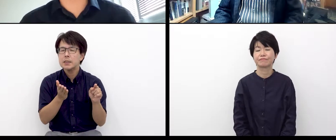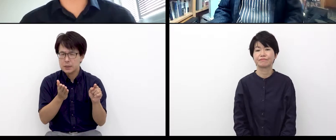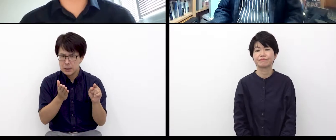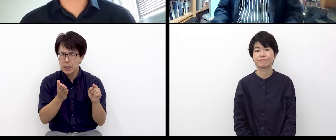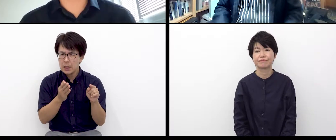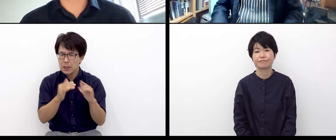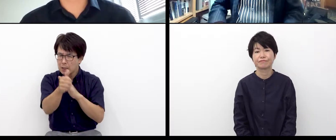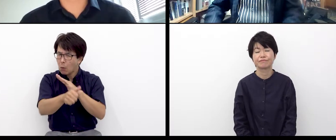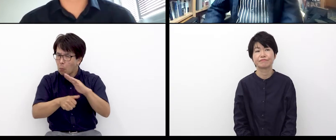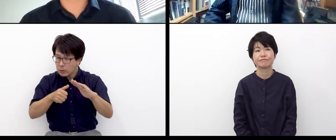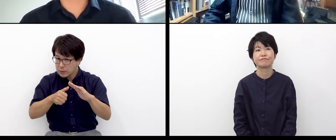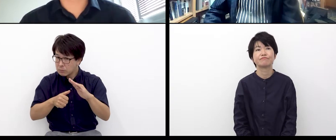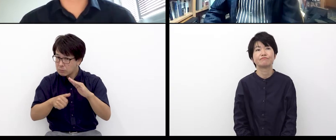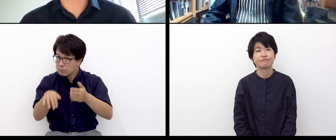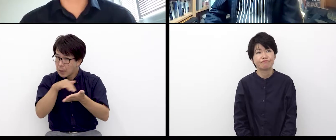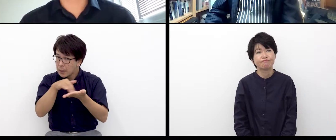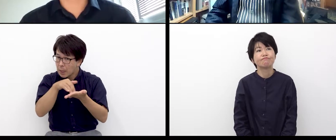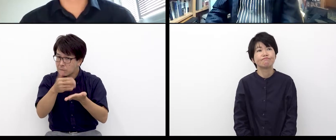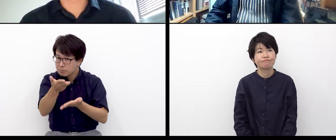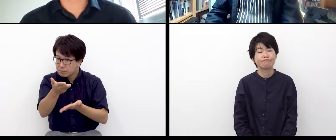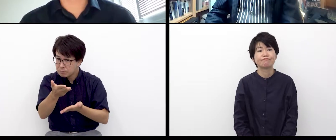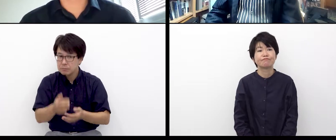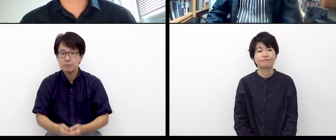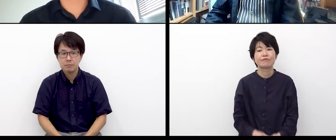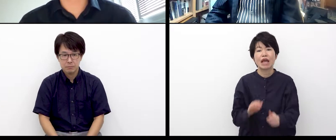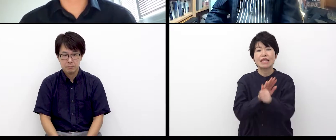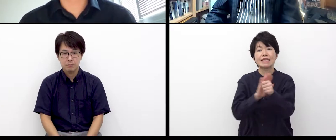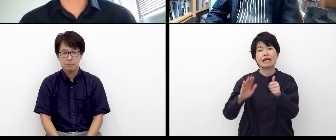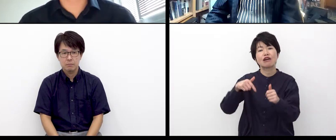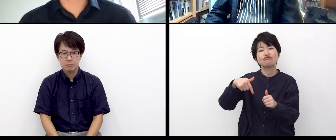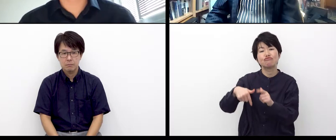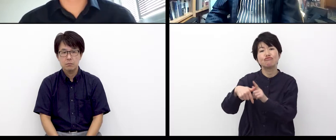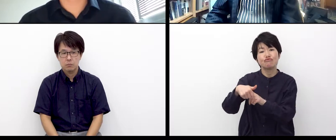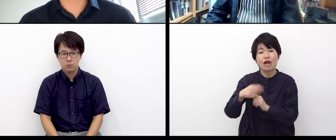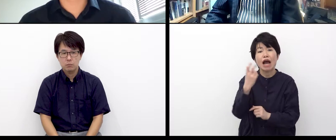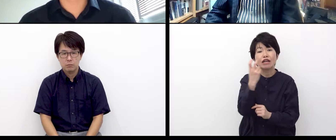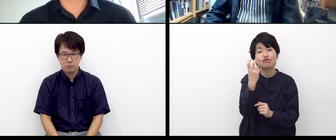The Japanese Cabinet has done research about it.